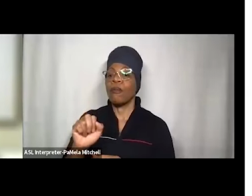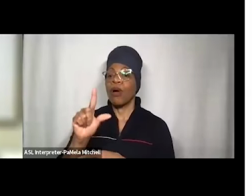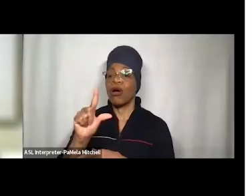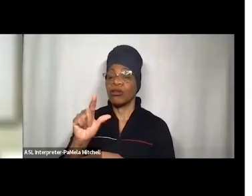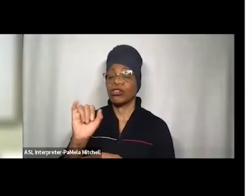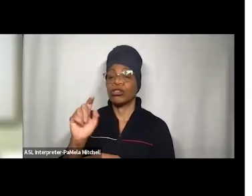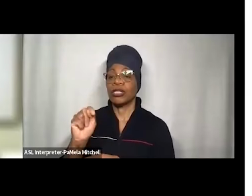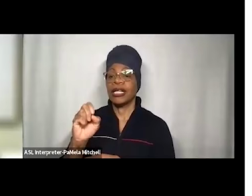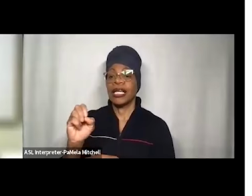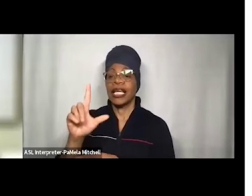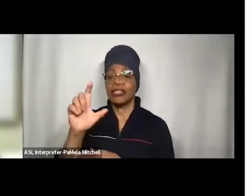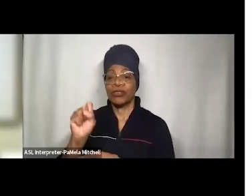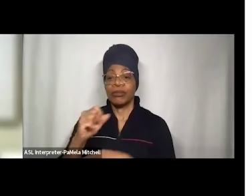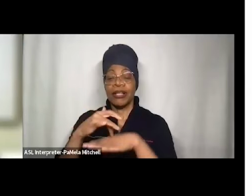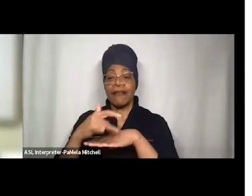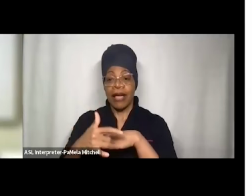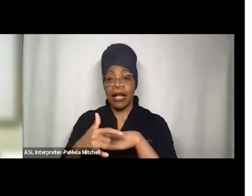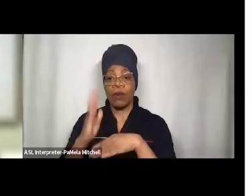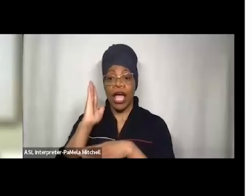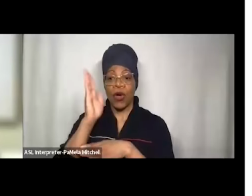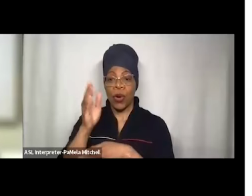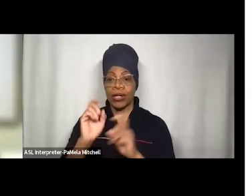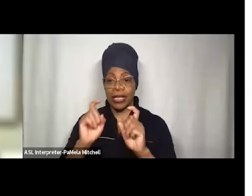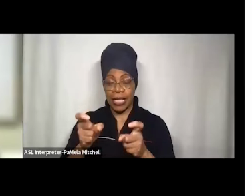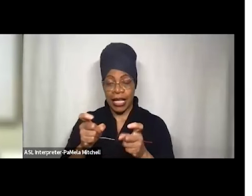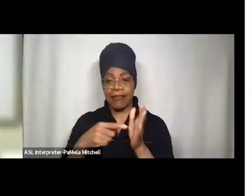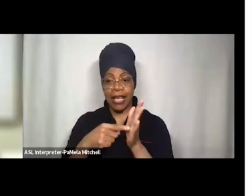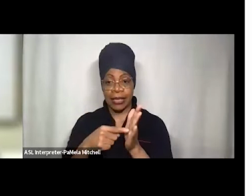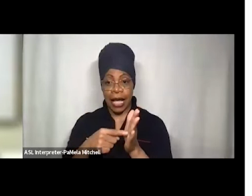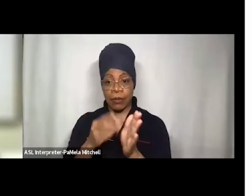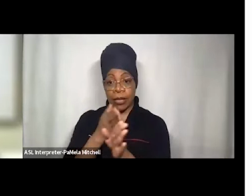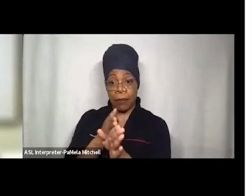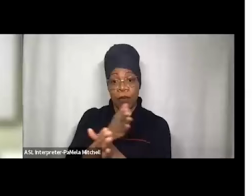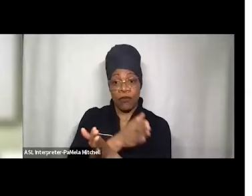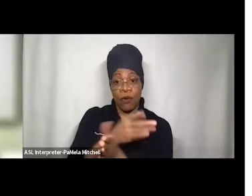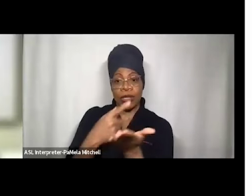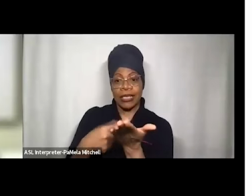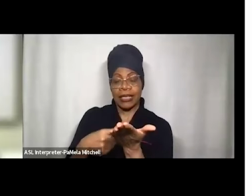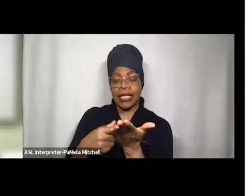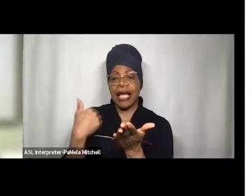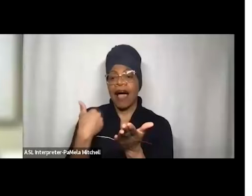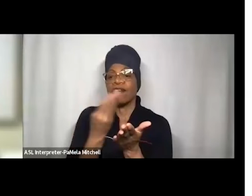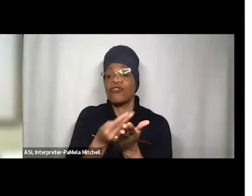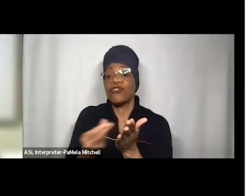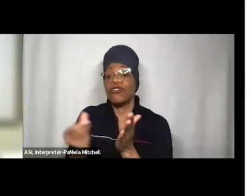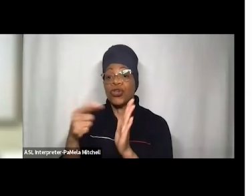but we will give you some examples. And the monograph mentioned before has some examples of these instruments.